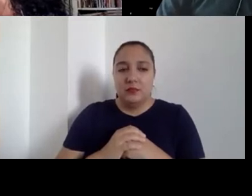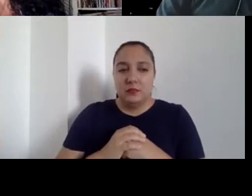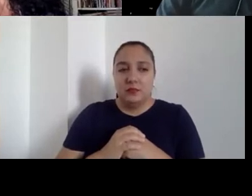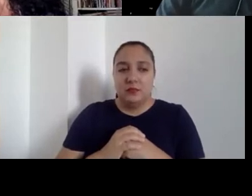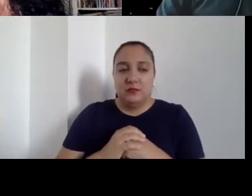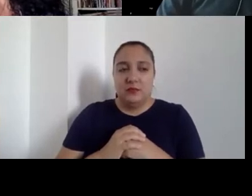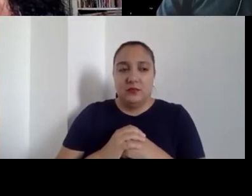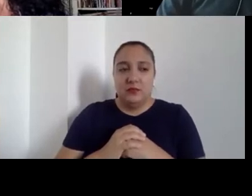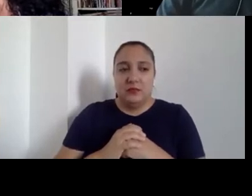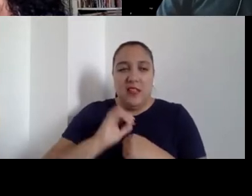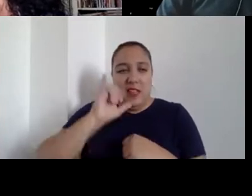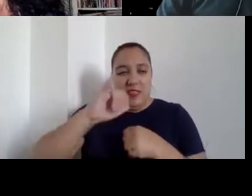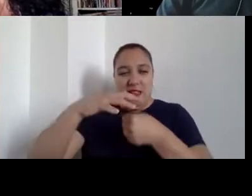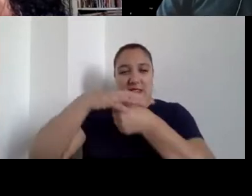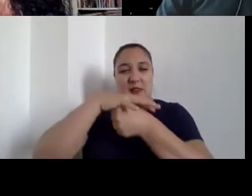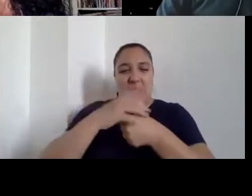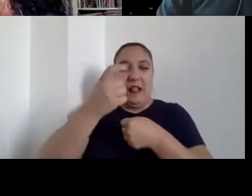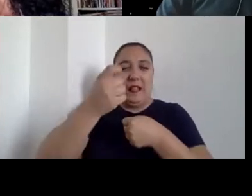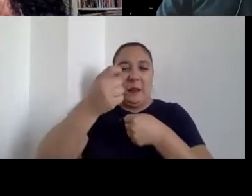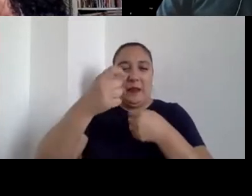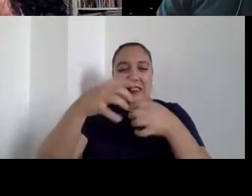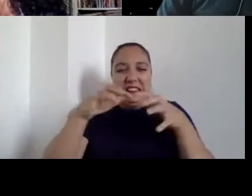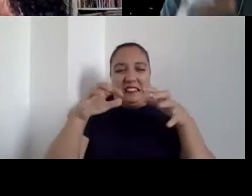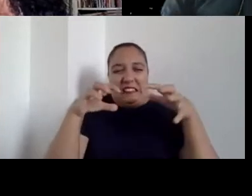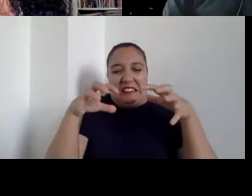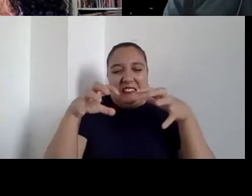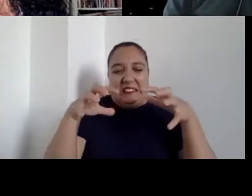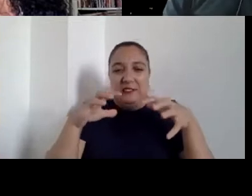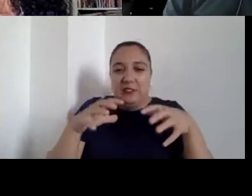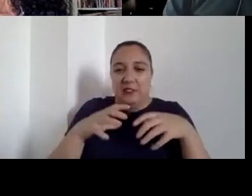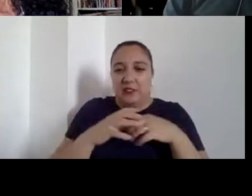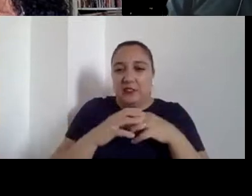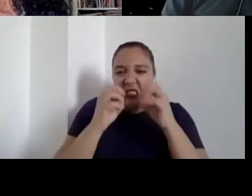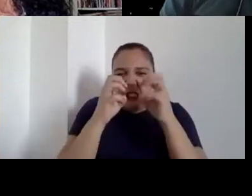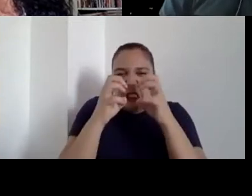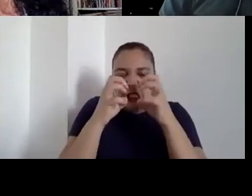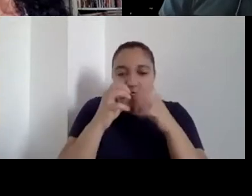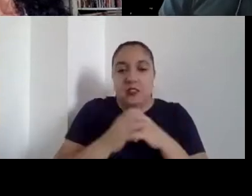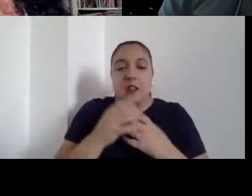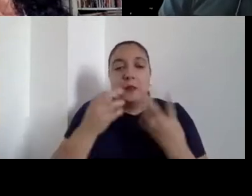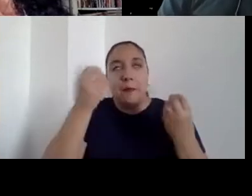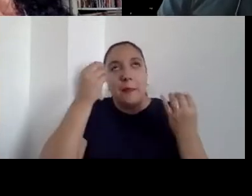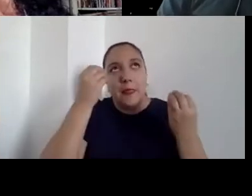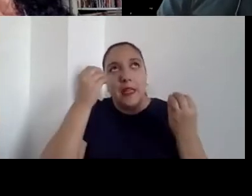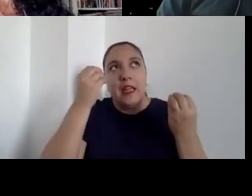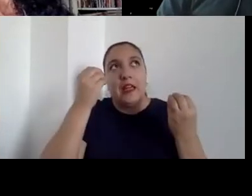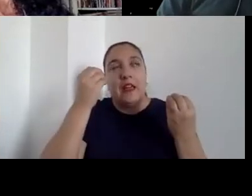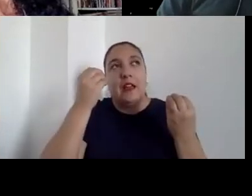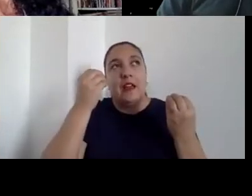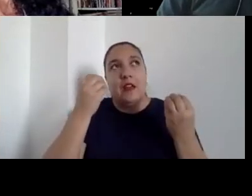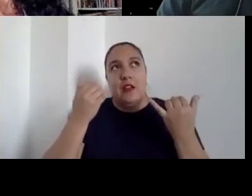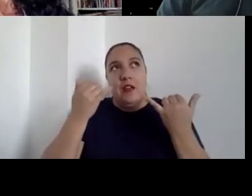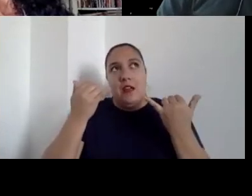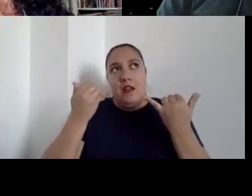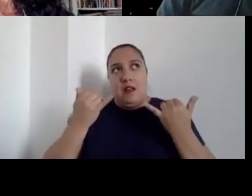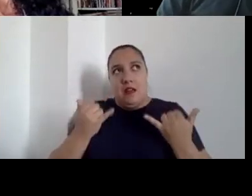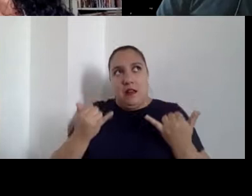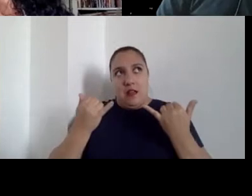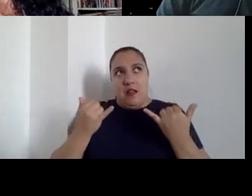space, so we can translate that frame where we're looking right now into the frame and